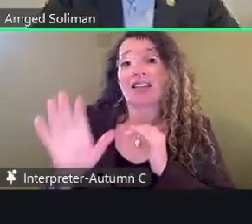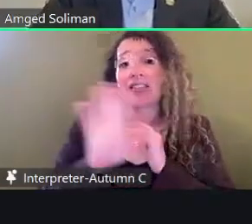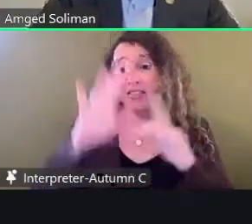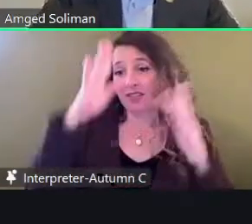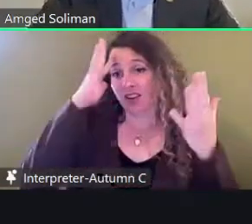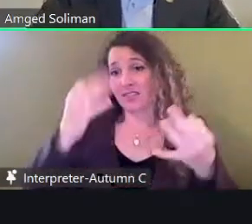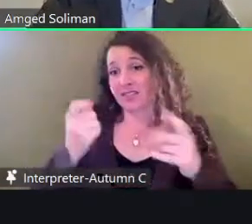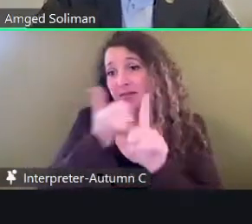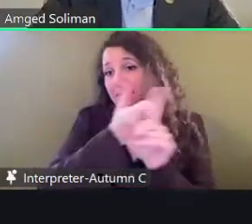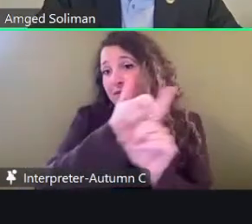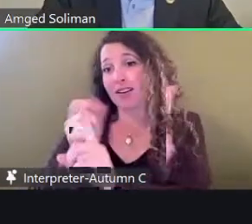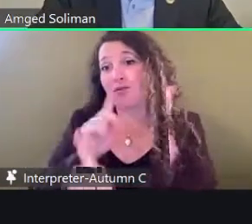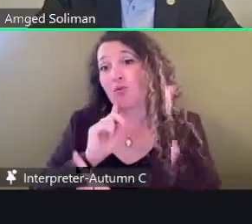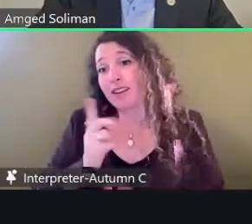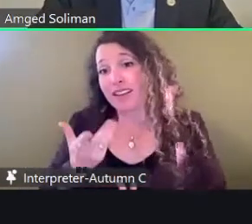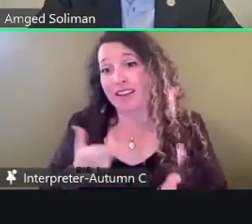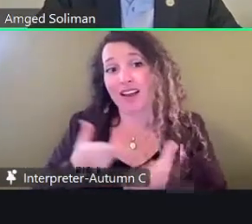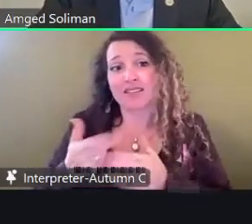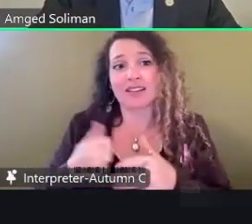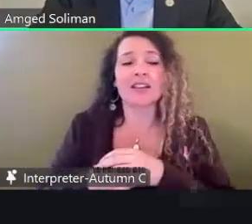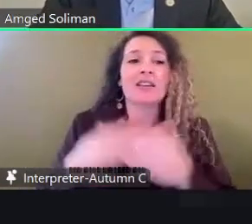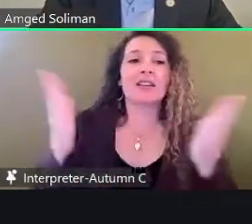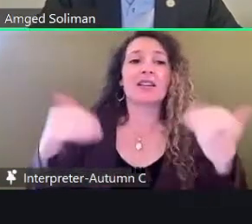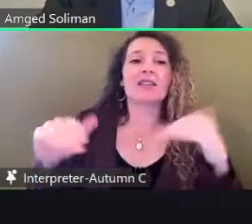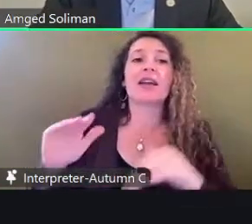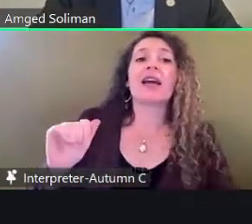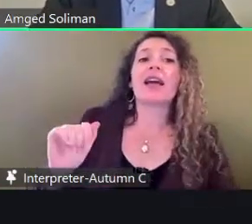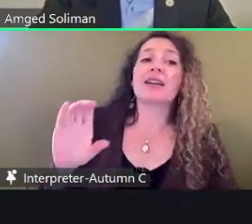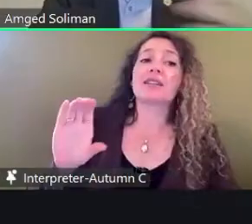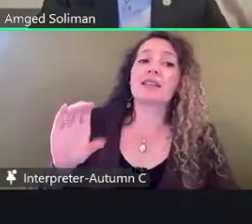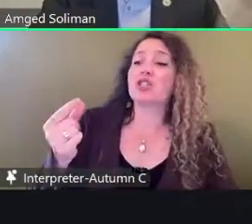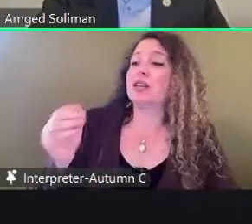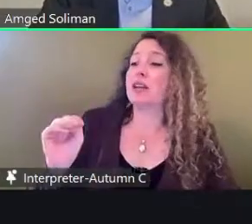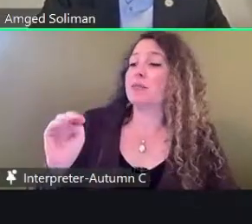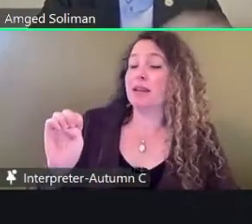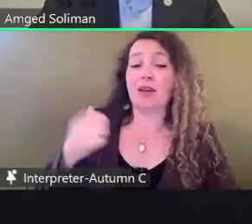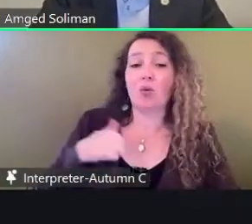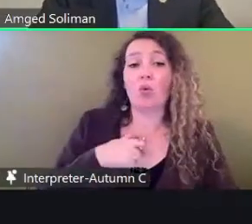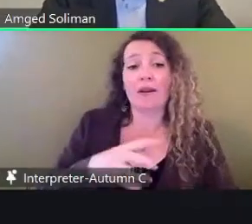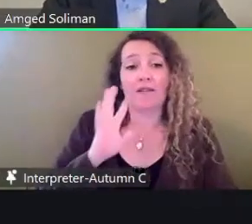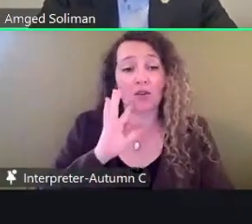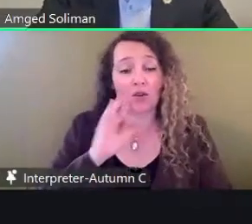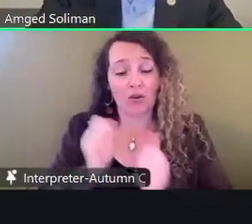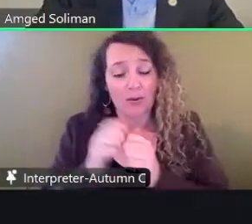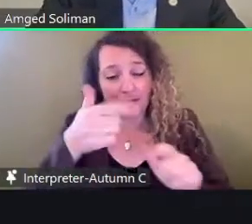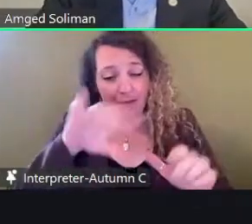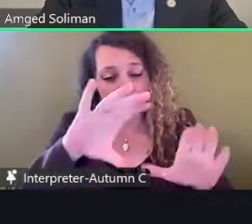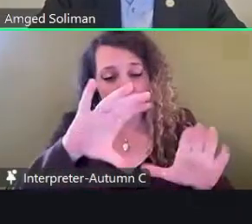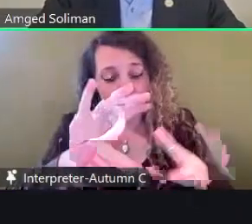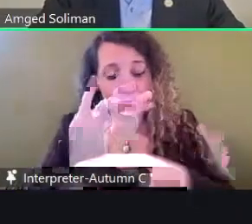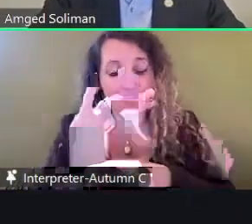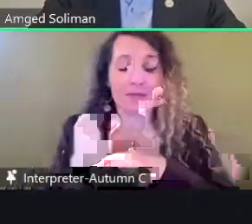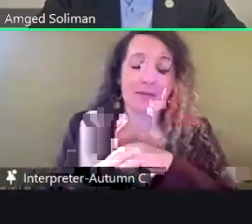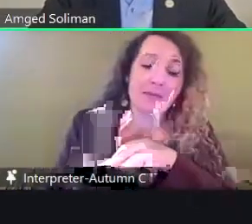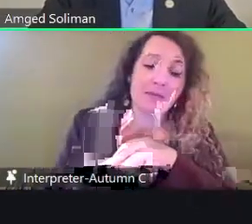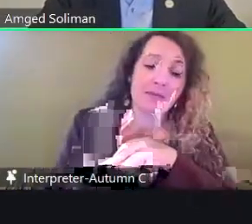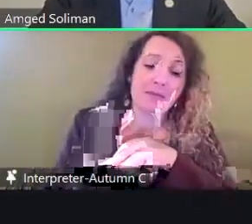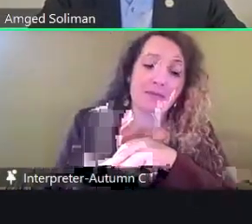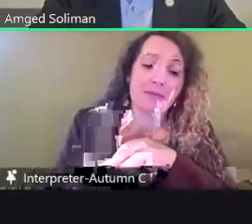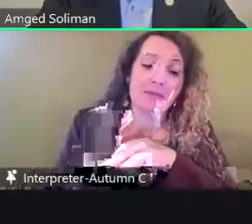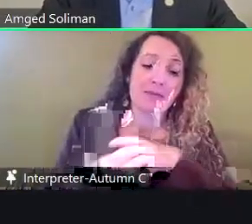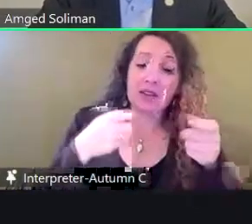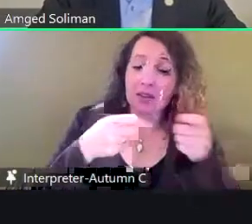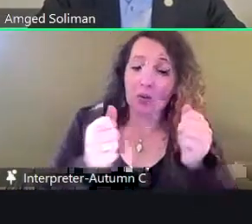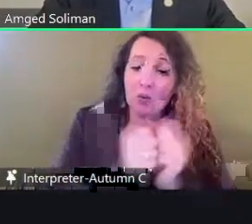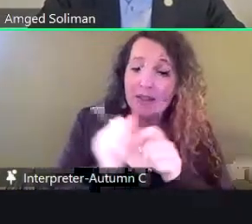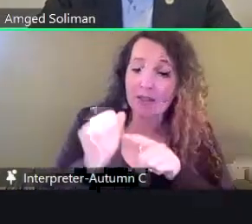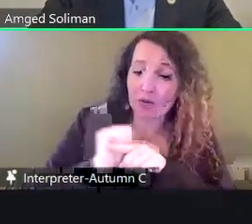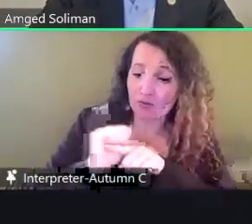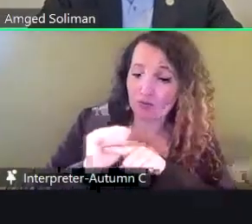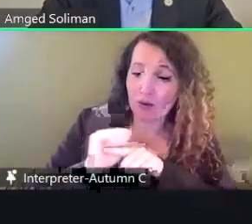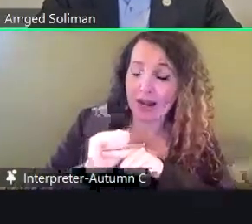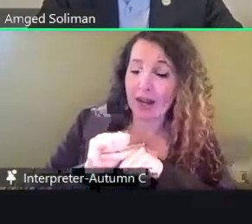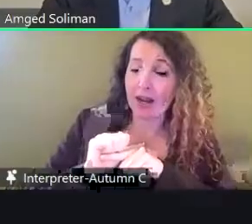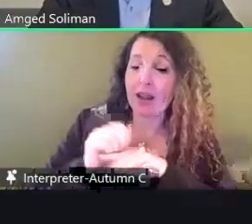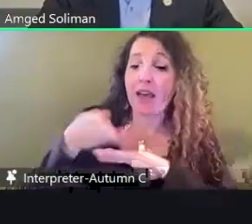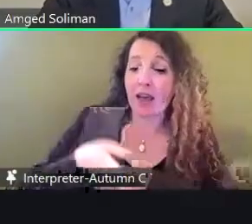and we also approached the ACGME. Um they deal in um in in in in um training post medical school. Uh